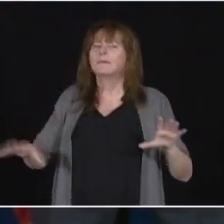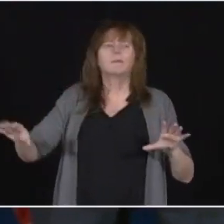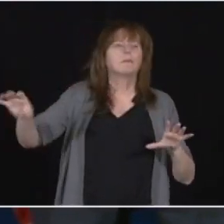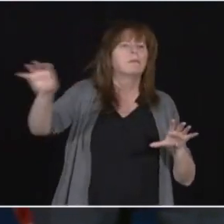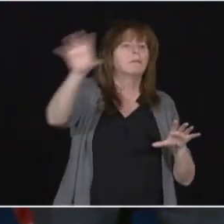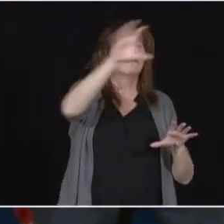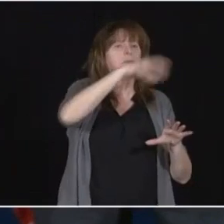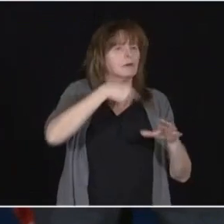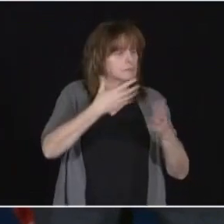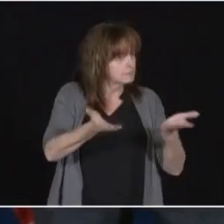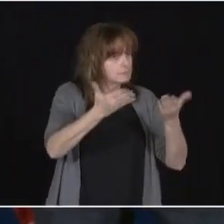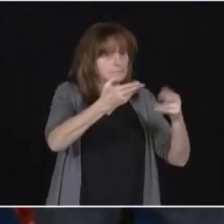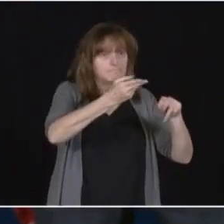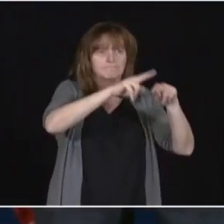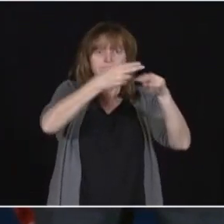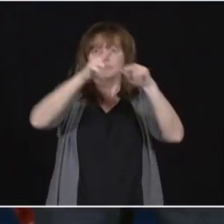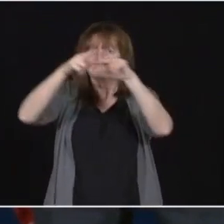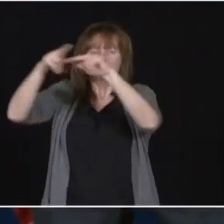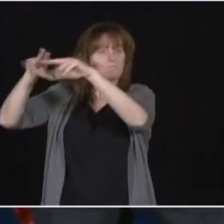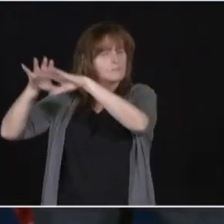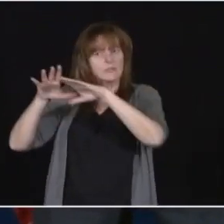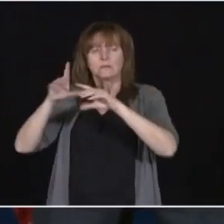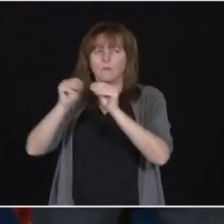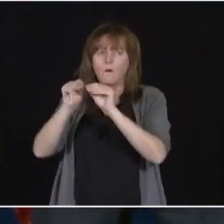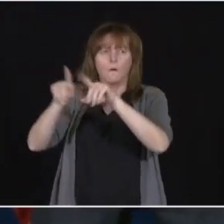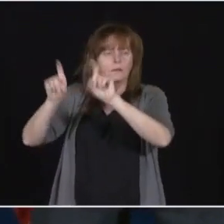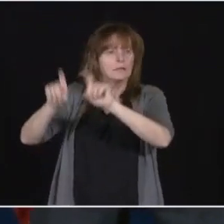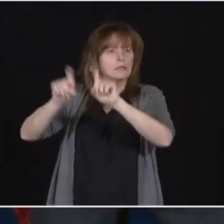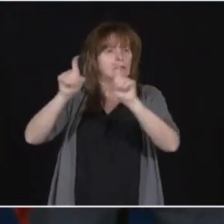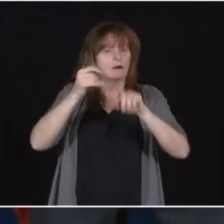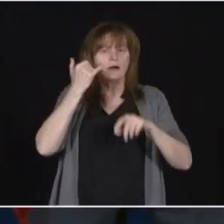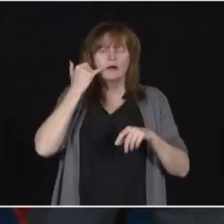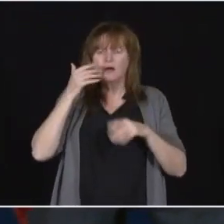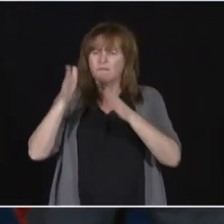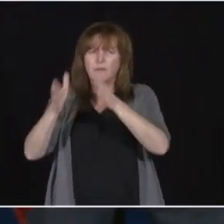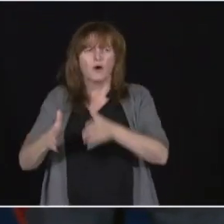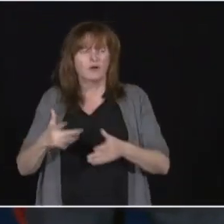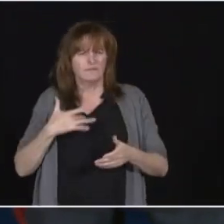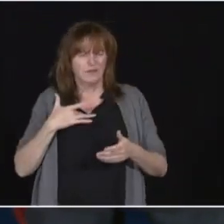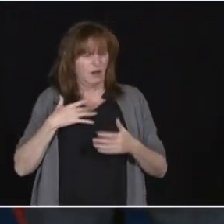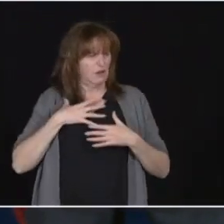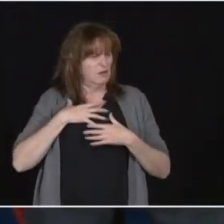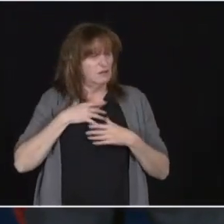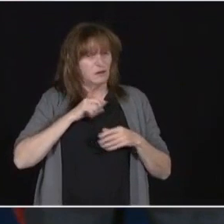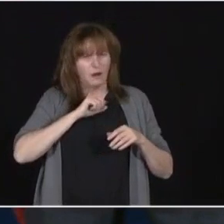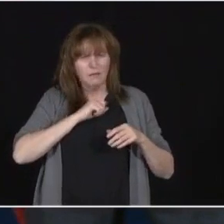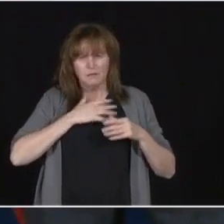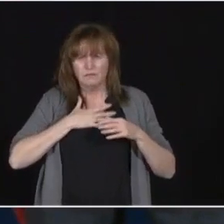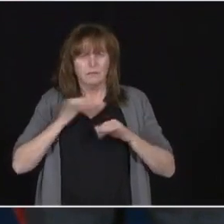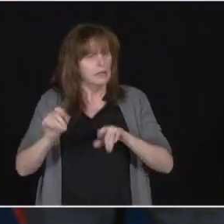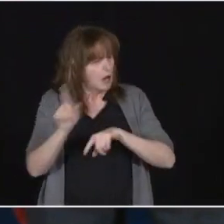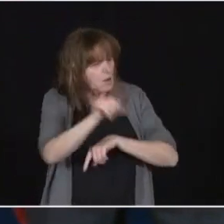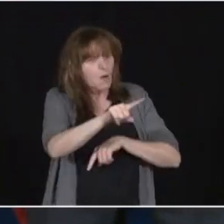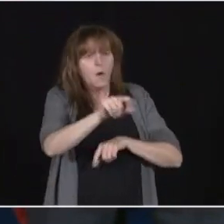can go to an assessment centre and will be tested. Previously it was more or less